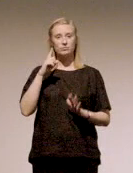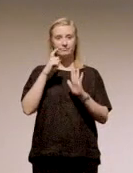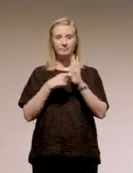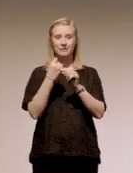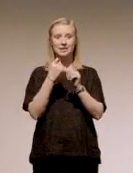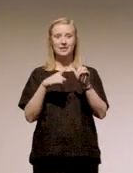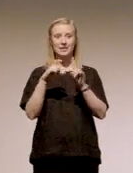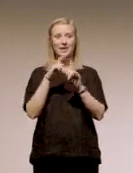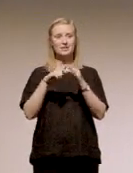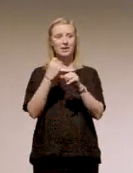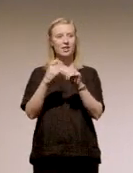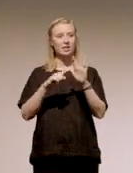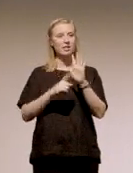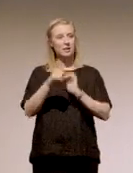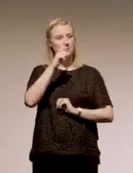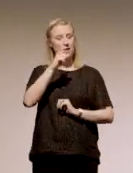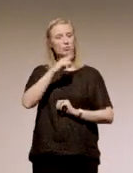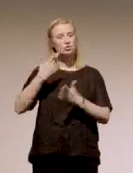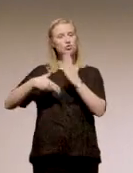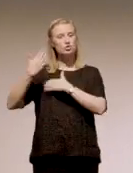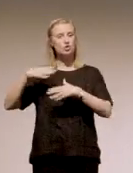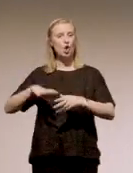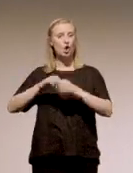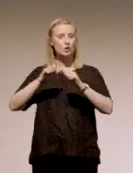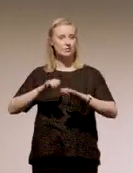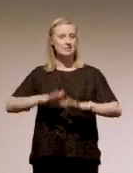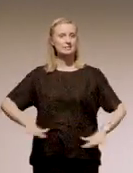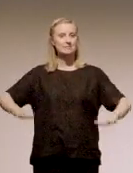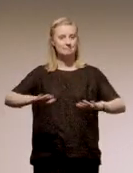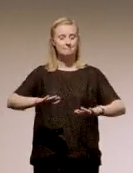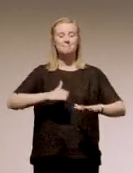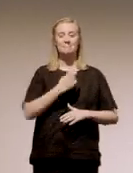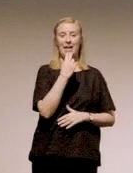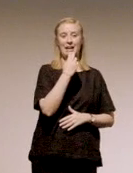the traditional owners of this land. In Adelaide, we say, Niina marni. That's good day and welcome.